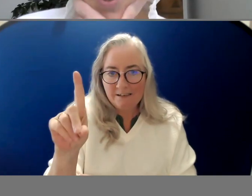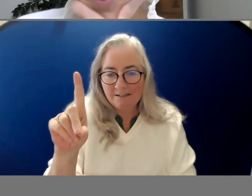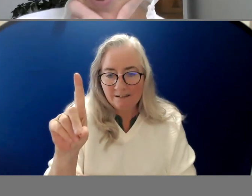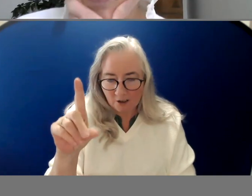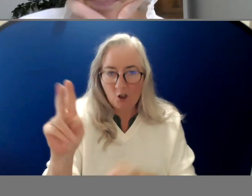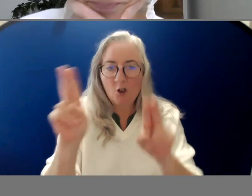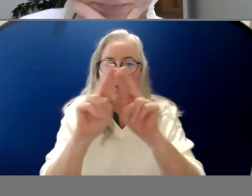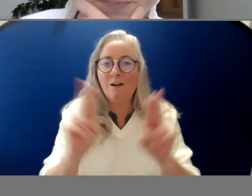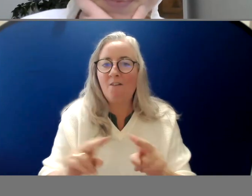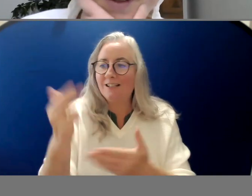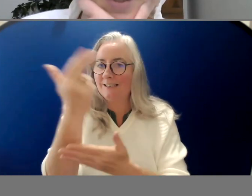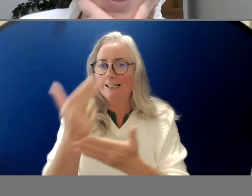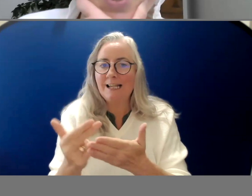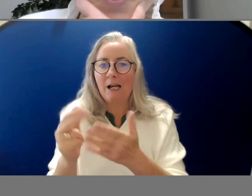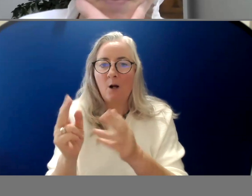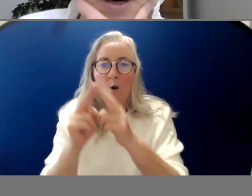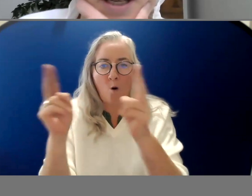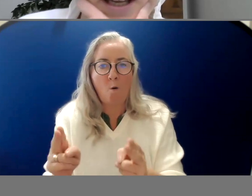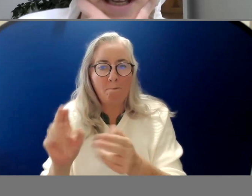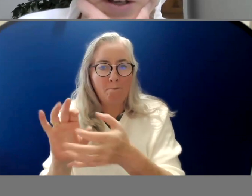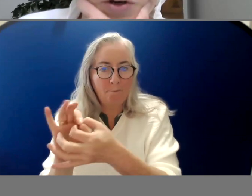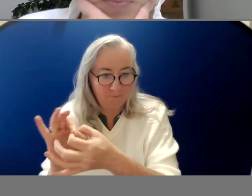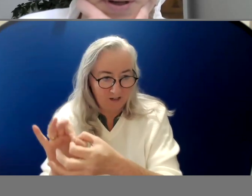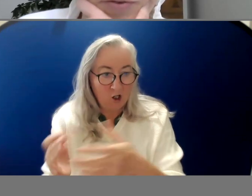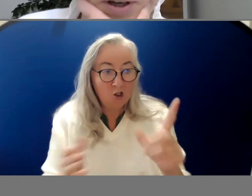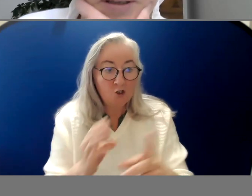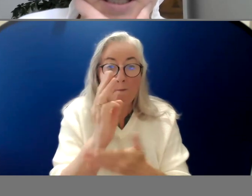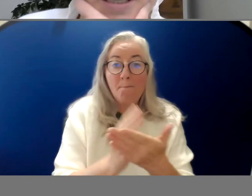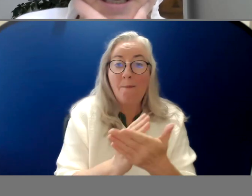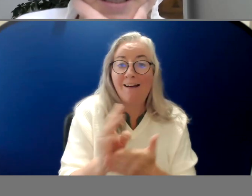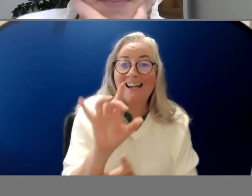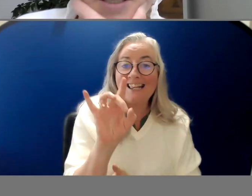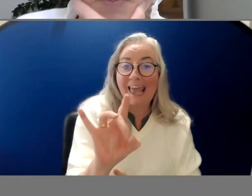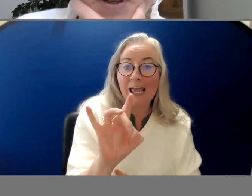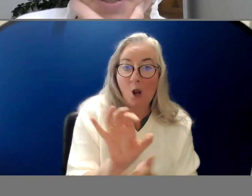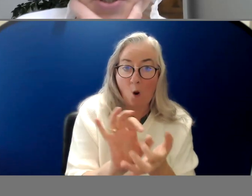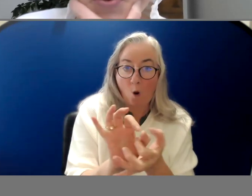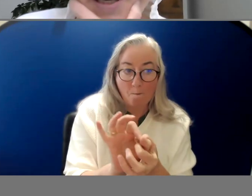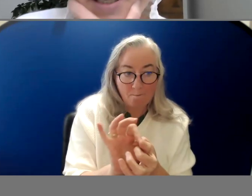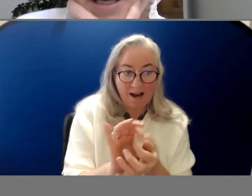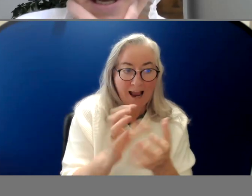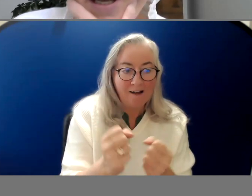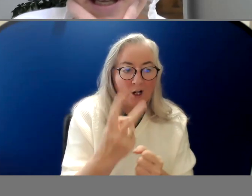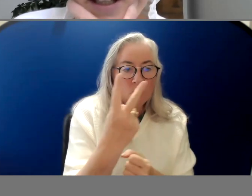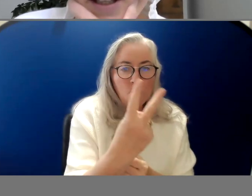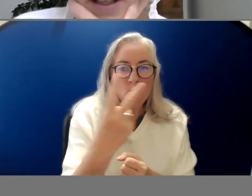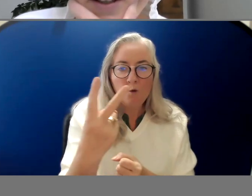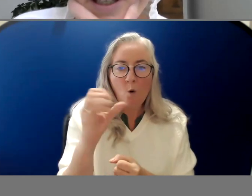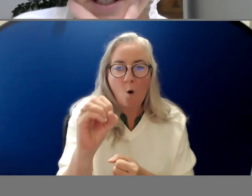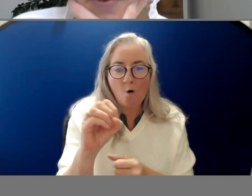Design Homes so in a part K in a home environment there's a maximum rise of 220 in the guidelines